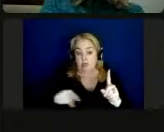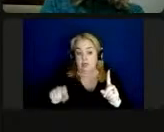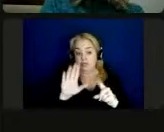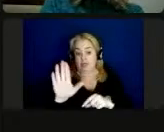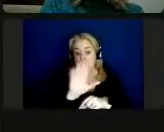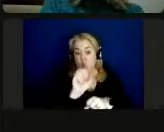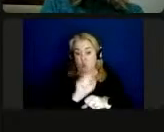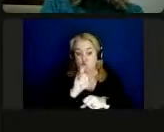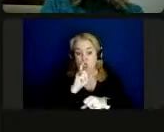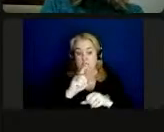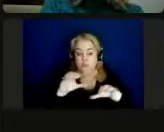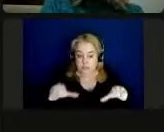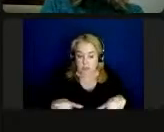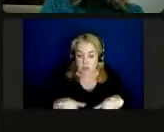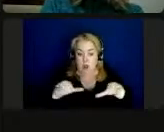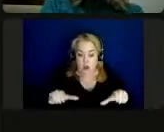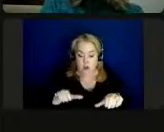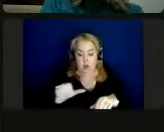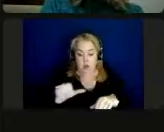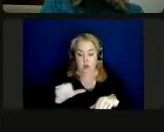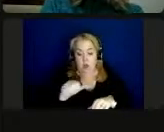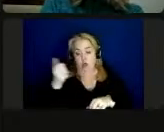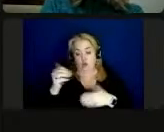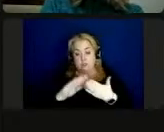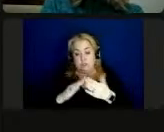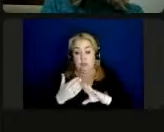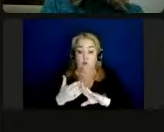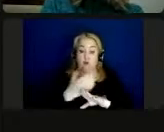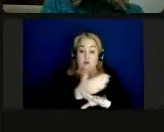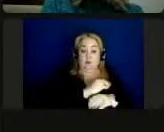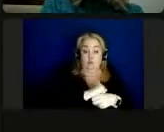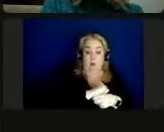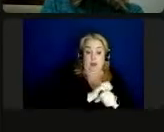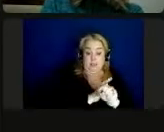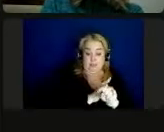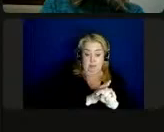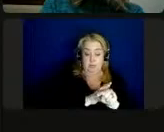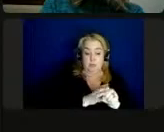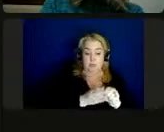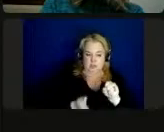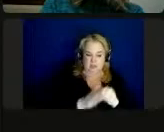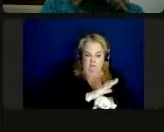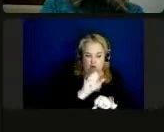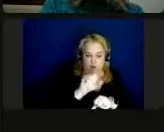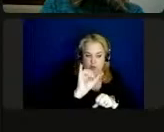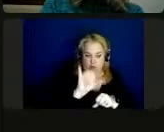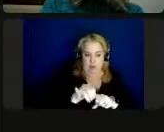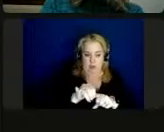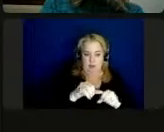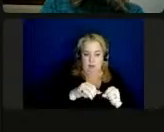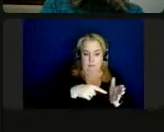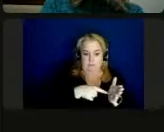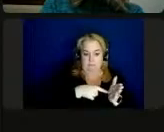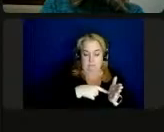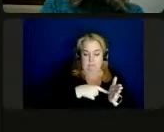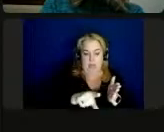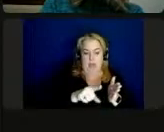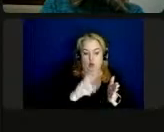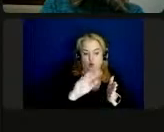REMOTELY IN MCMINNVILLE OR IN PORTLAND AND THEY'RE NOT. SO THEIR WORK IS BEING